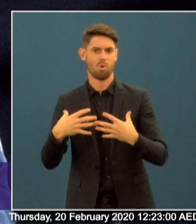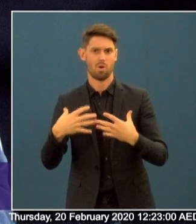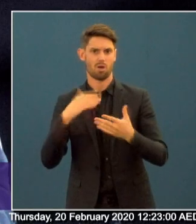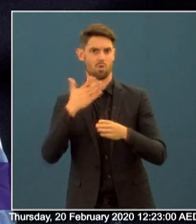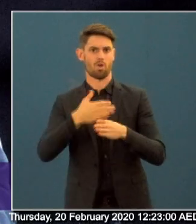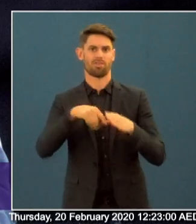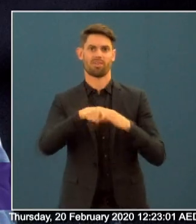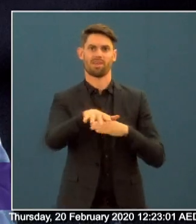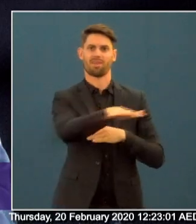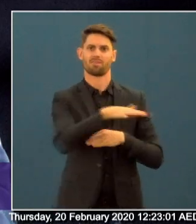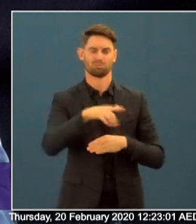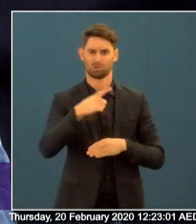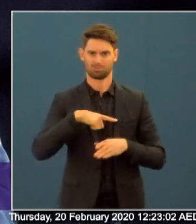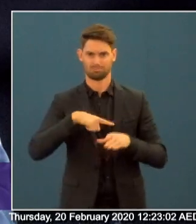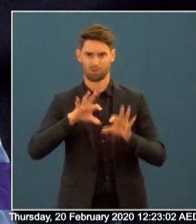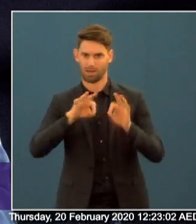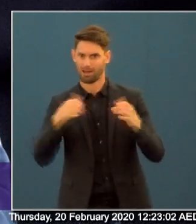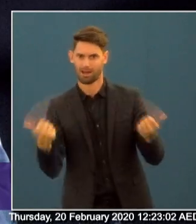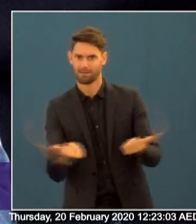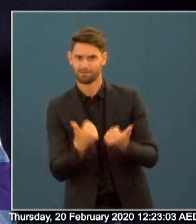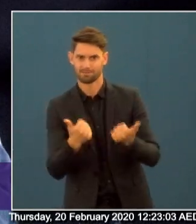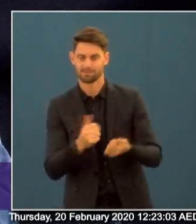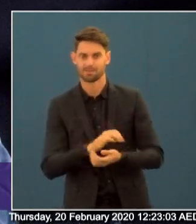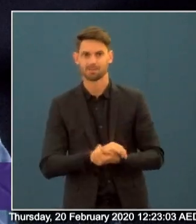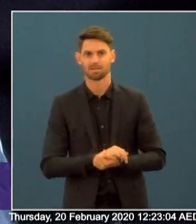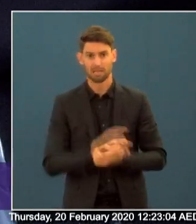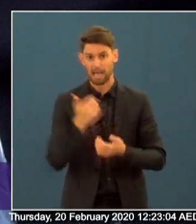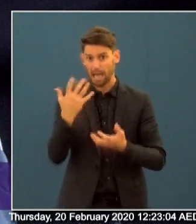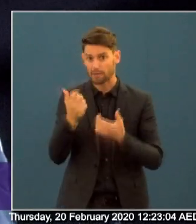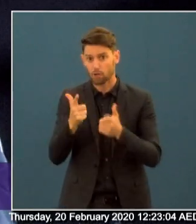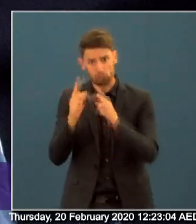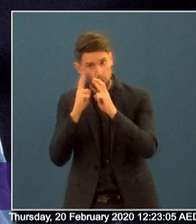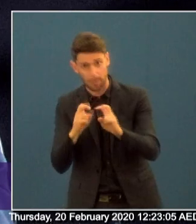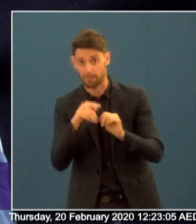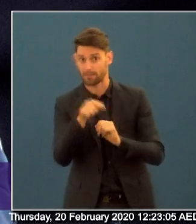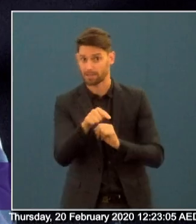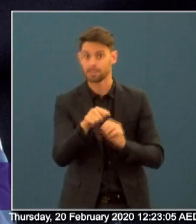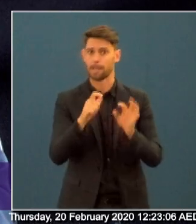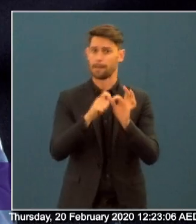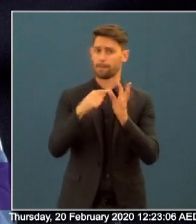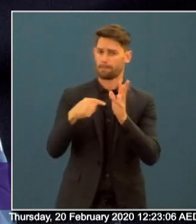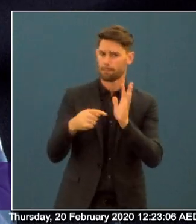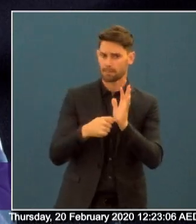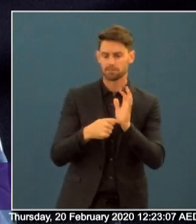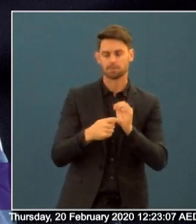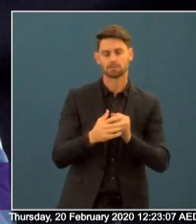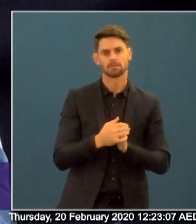But when a person with many needs — and we've seen in Professor Beange's seminal study